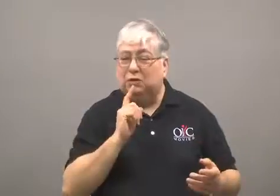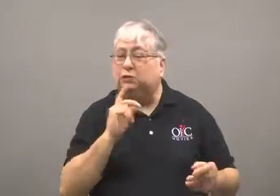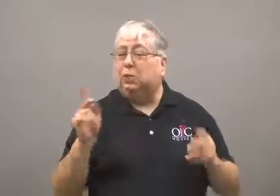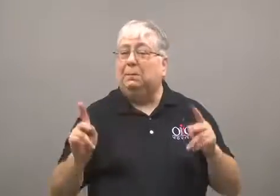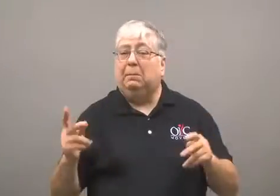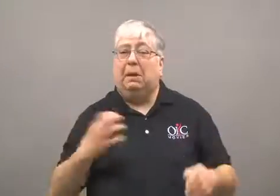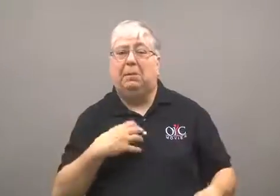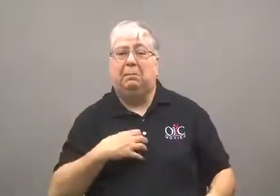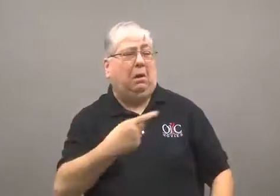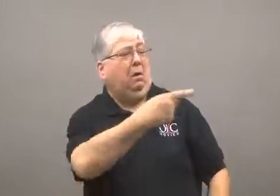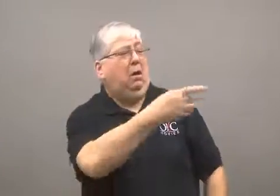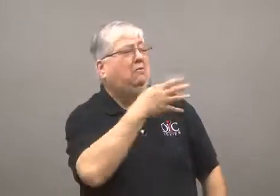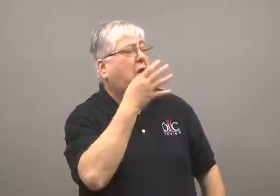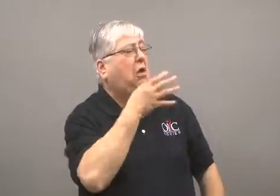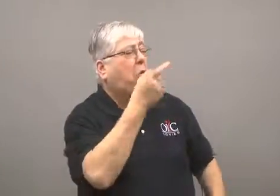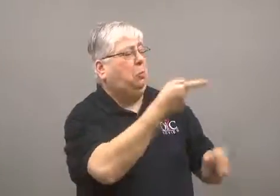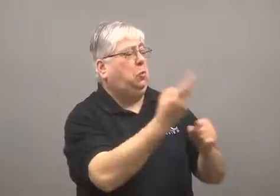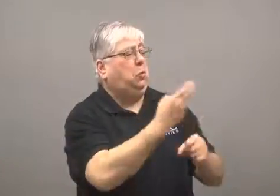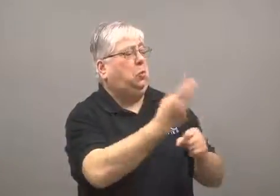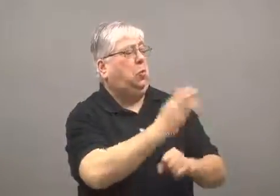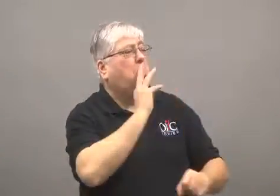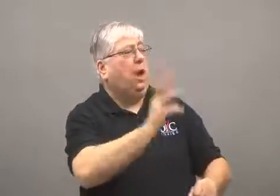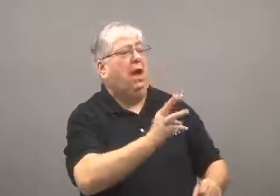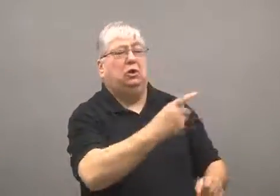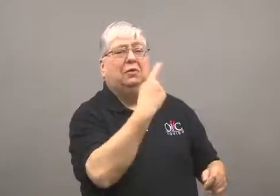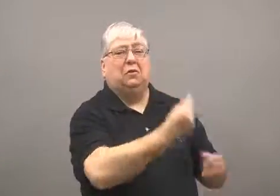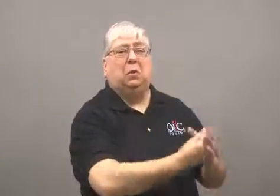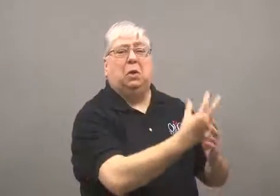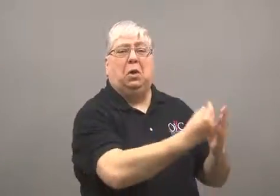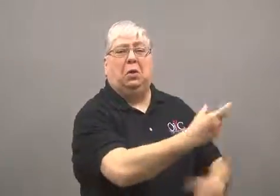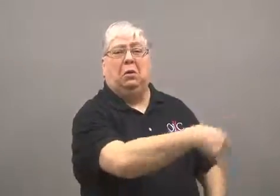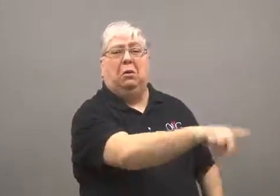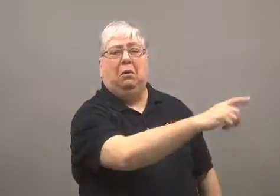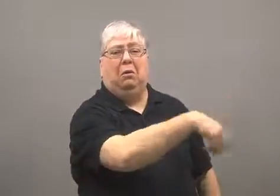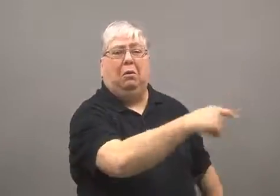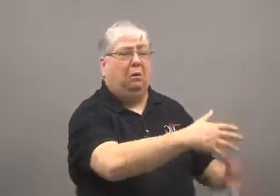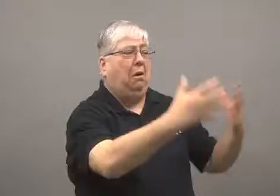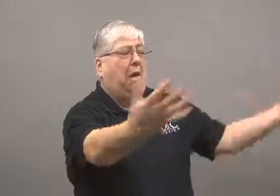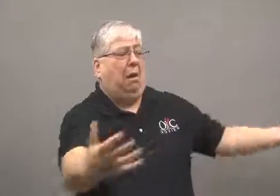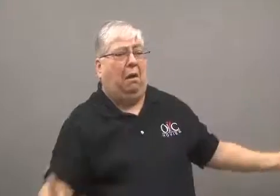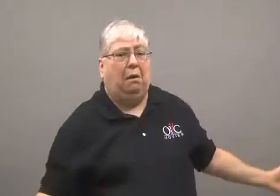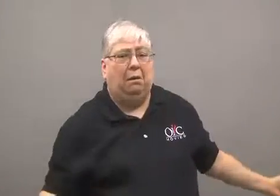People will complain about farmers using a lot of water for their crops.